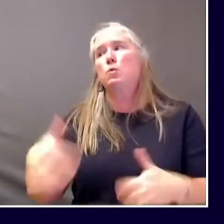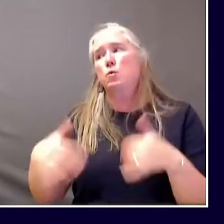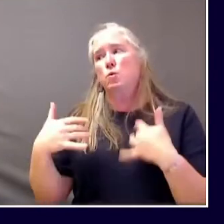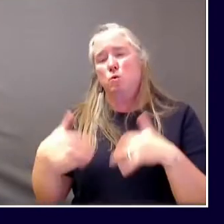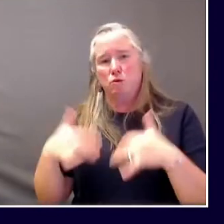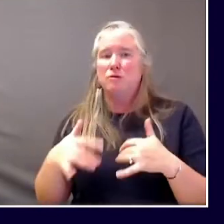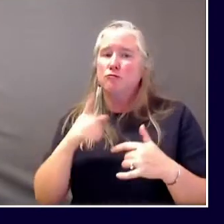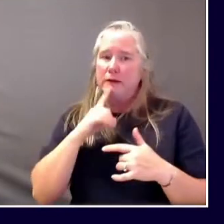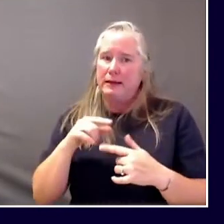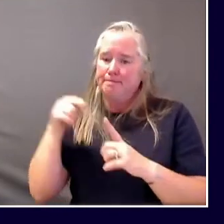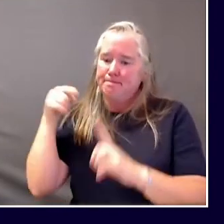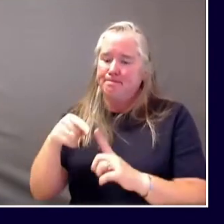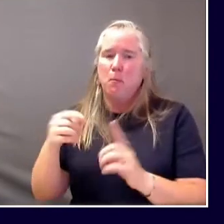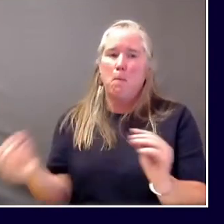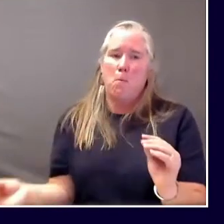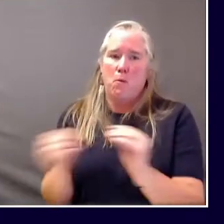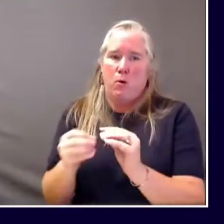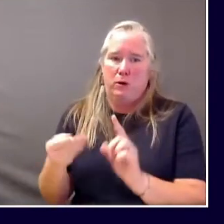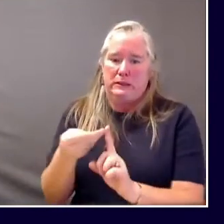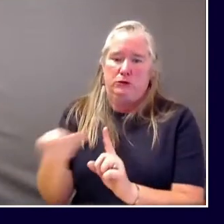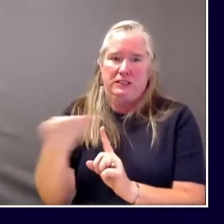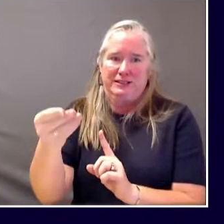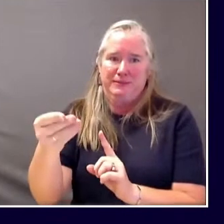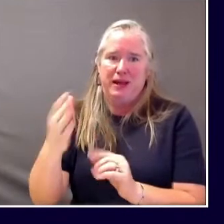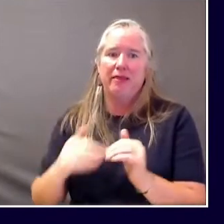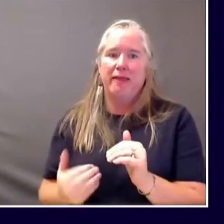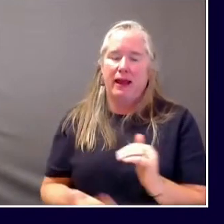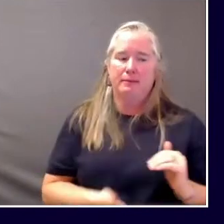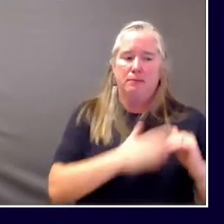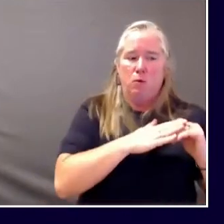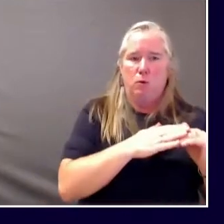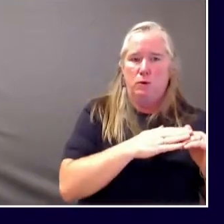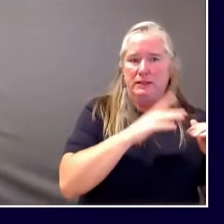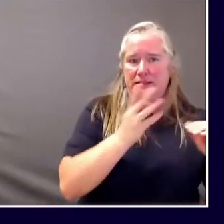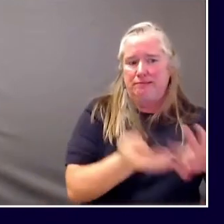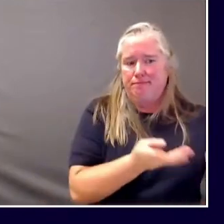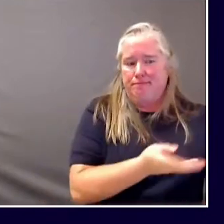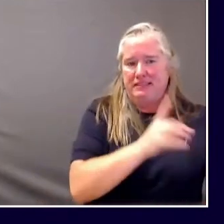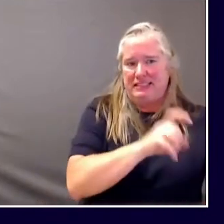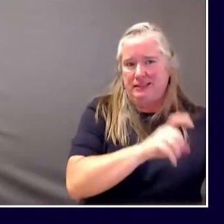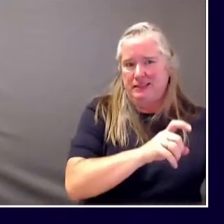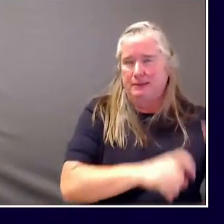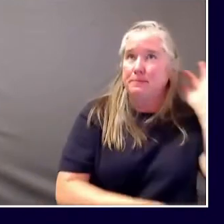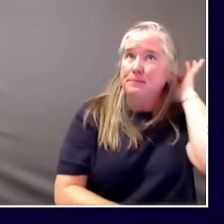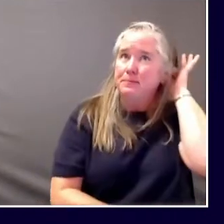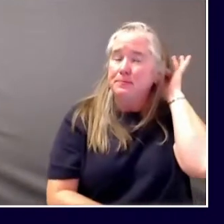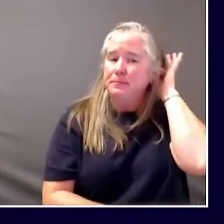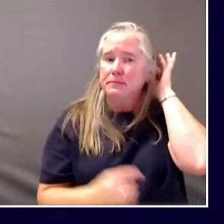it stands right now